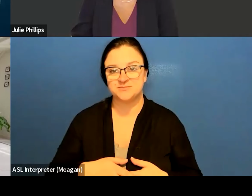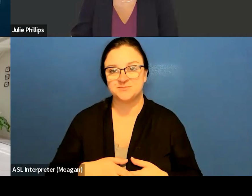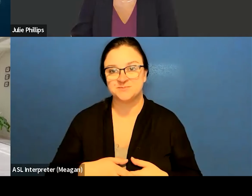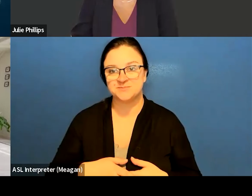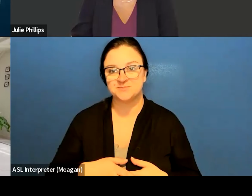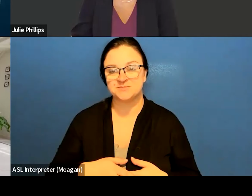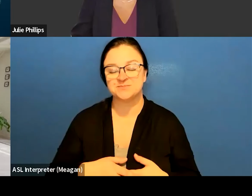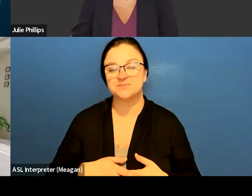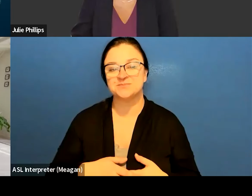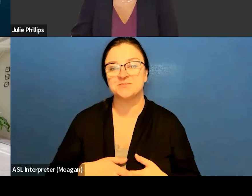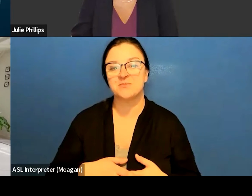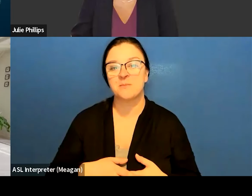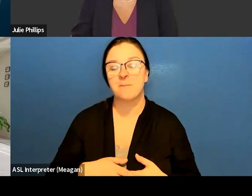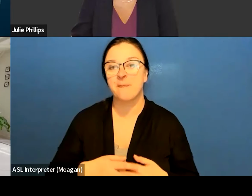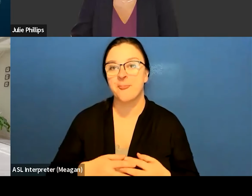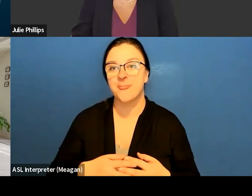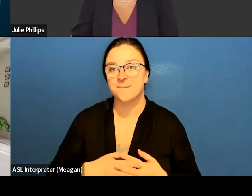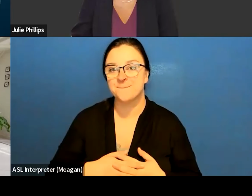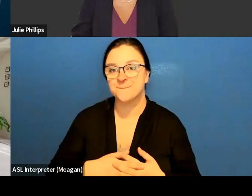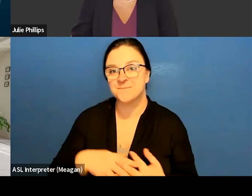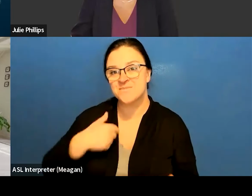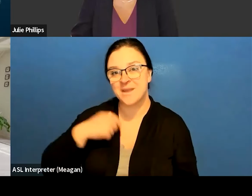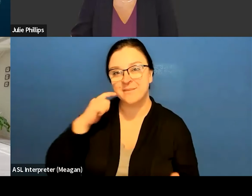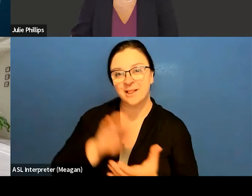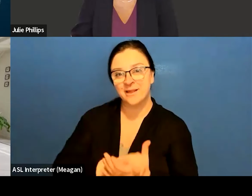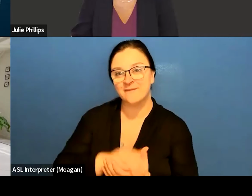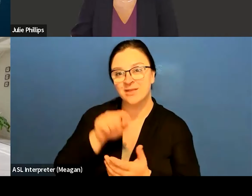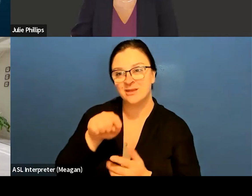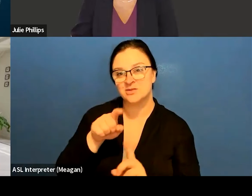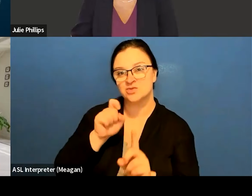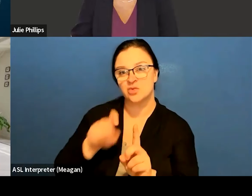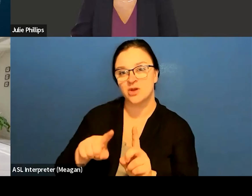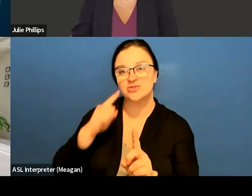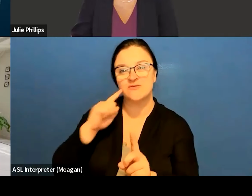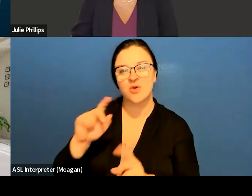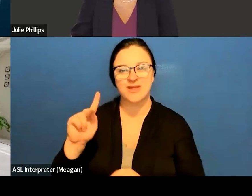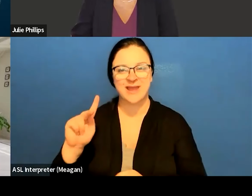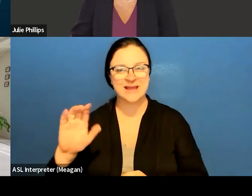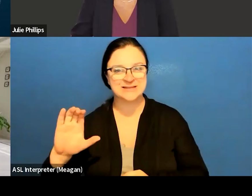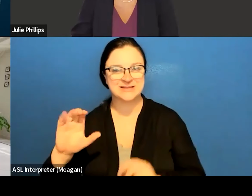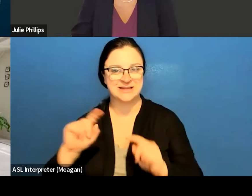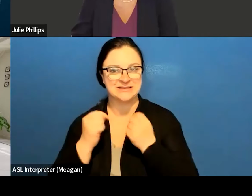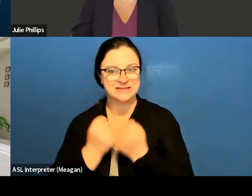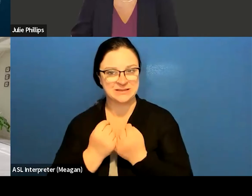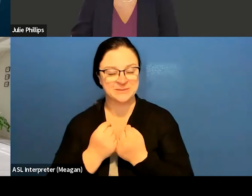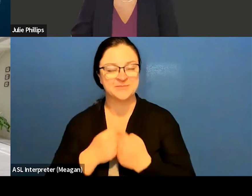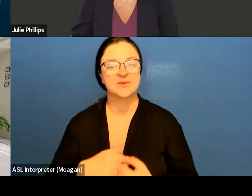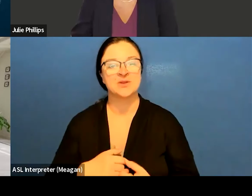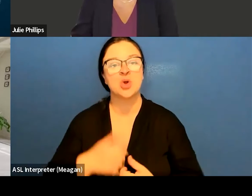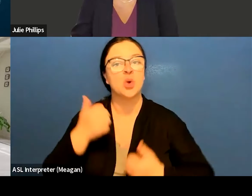So, I believe this question must have been for the Kansas City team. "Which communities or states